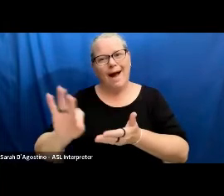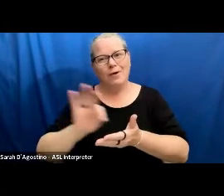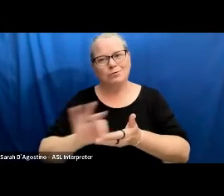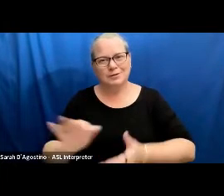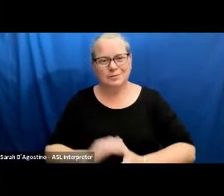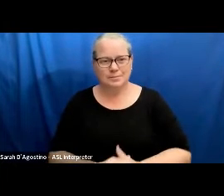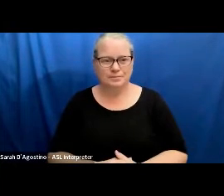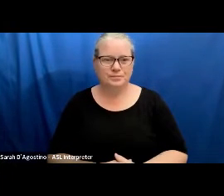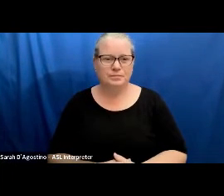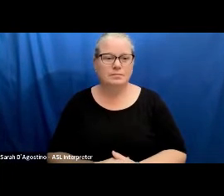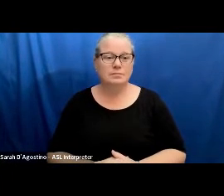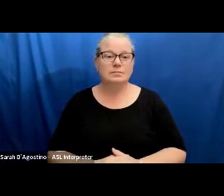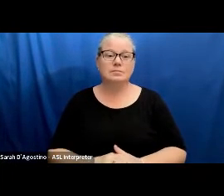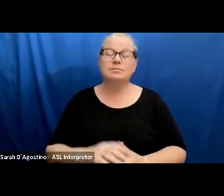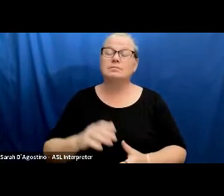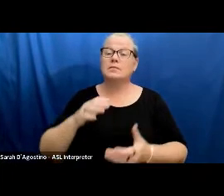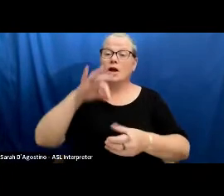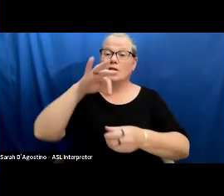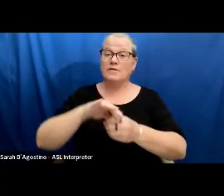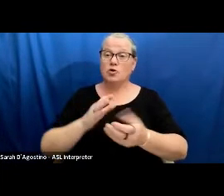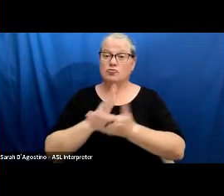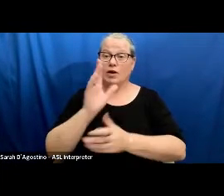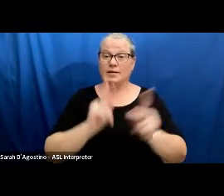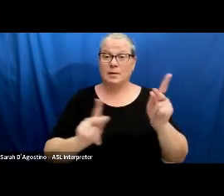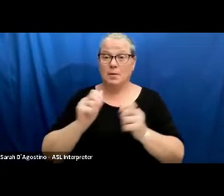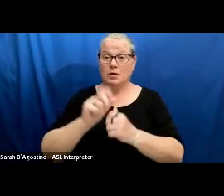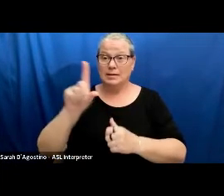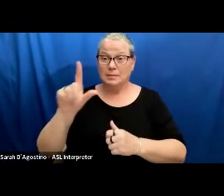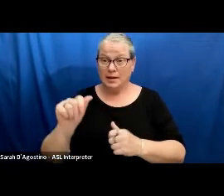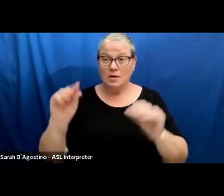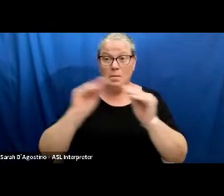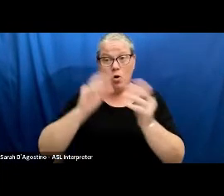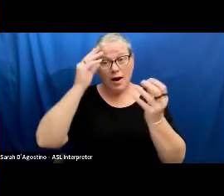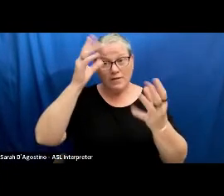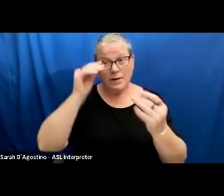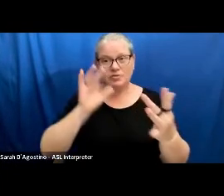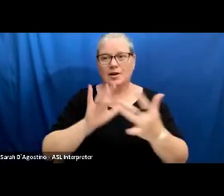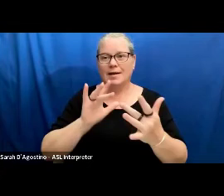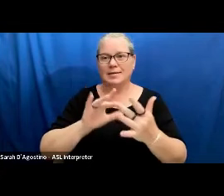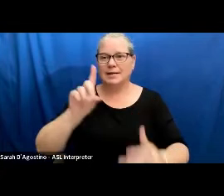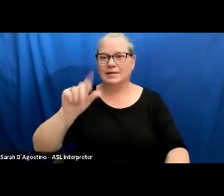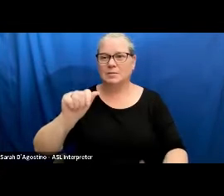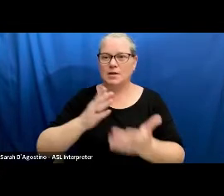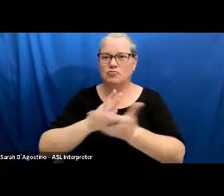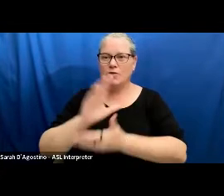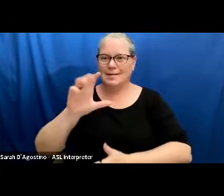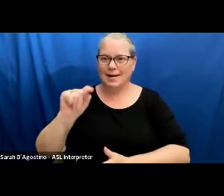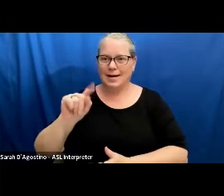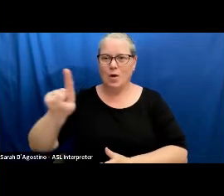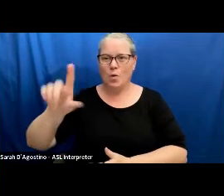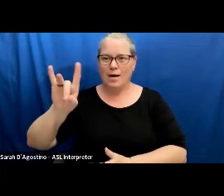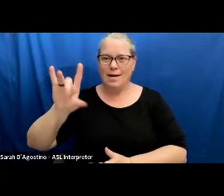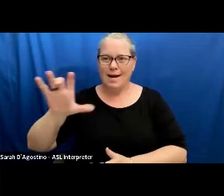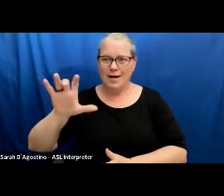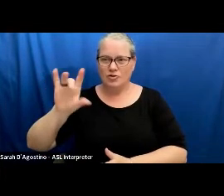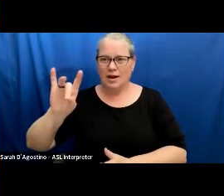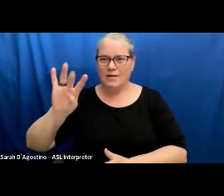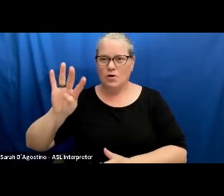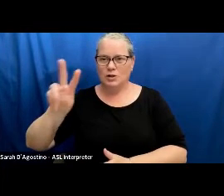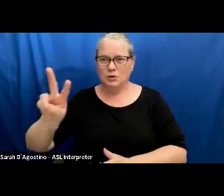voting rights of persons with disabilities contact disability rights connecticut at 1-800-842-7303